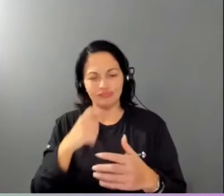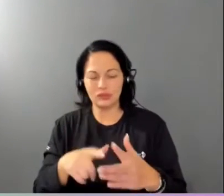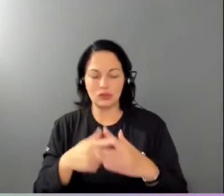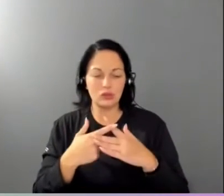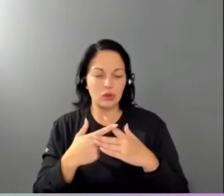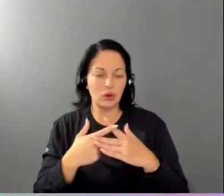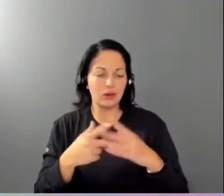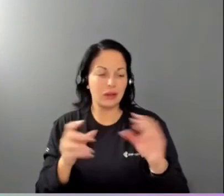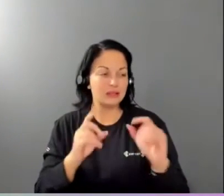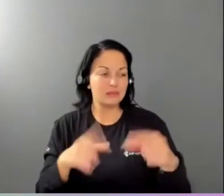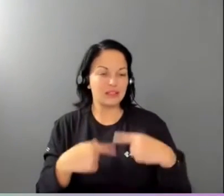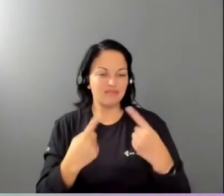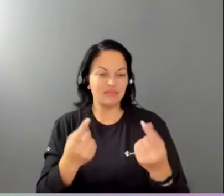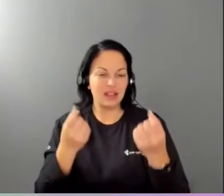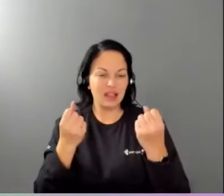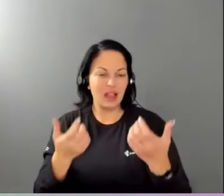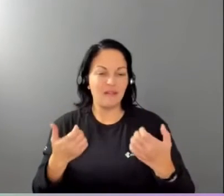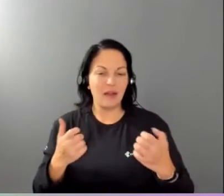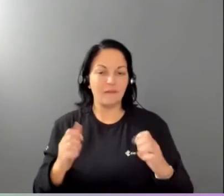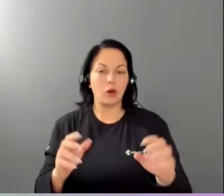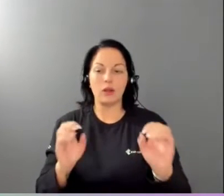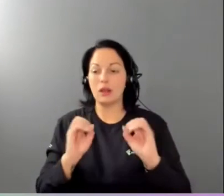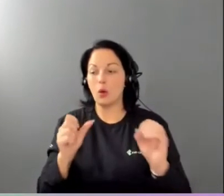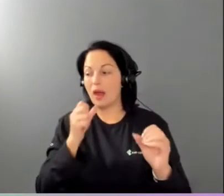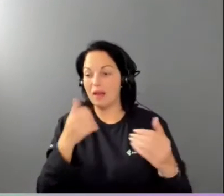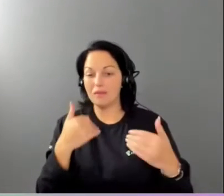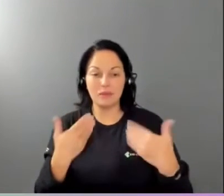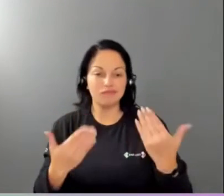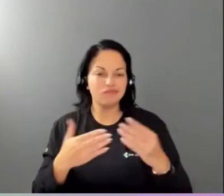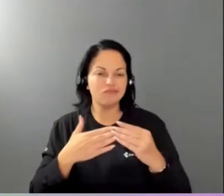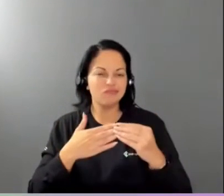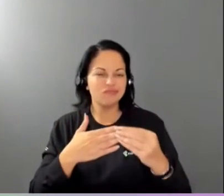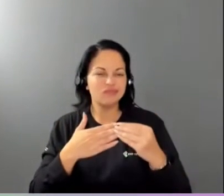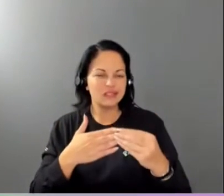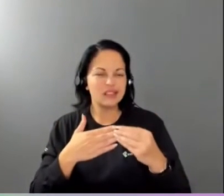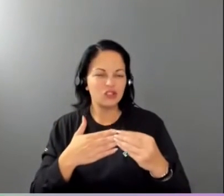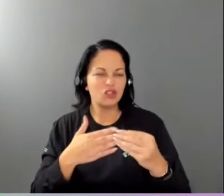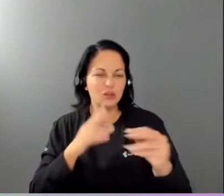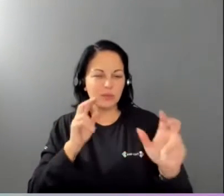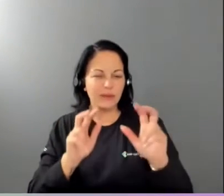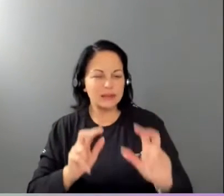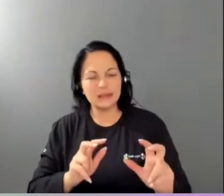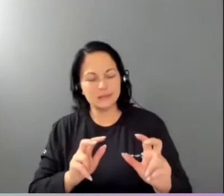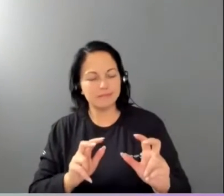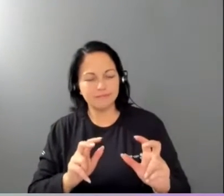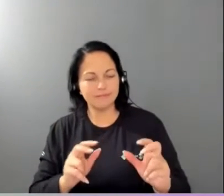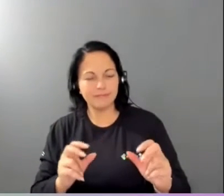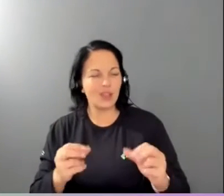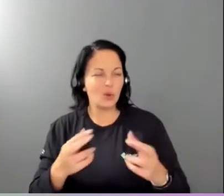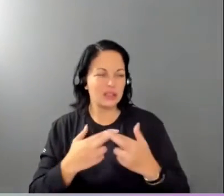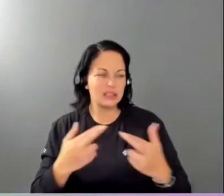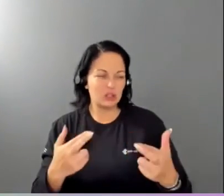has few services or initiatives, that are inclusive, they are just getting started. There hasn't